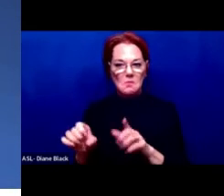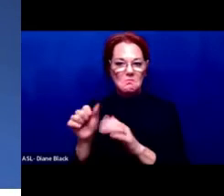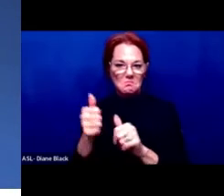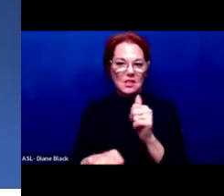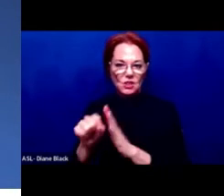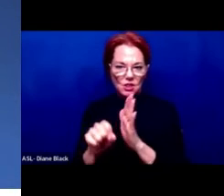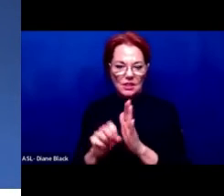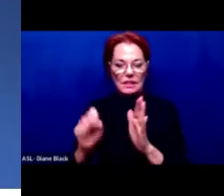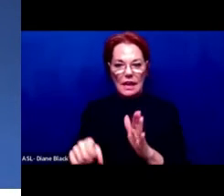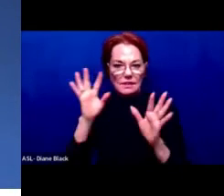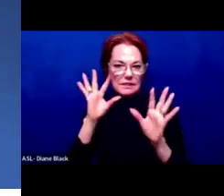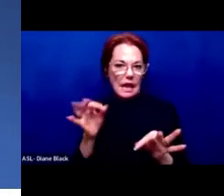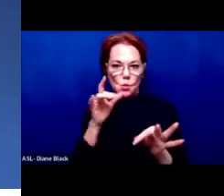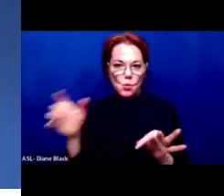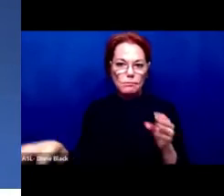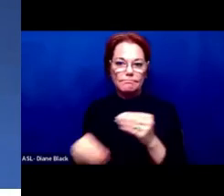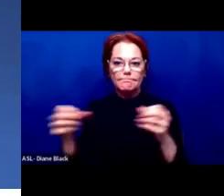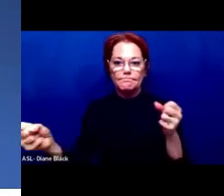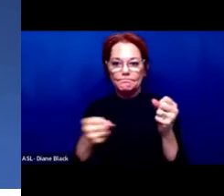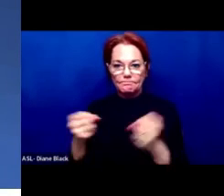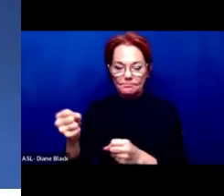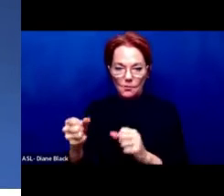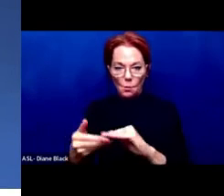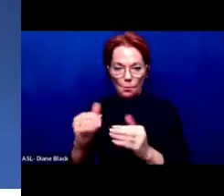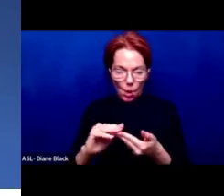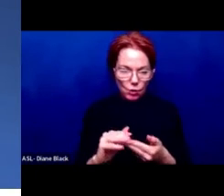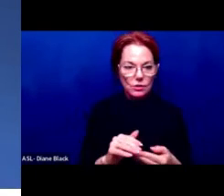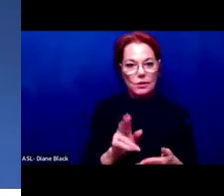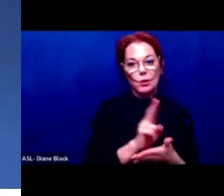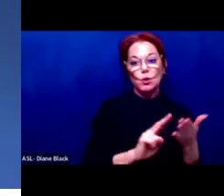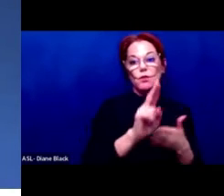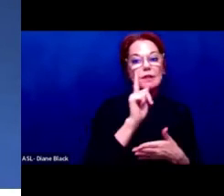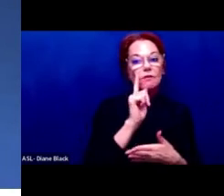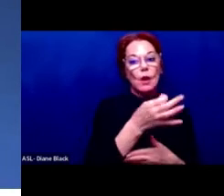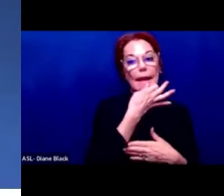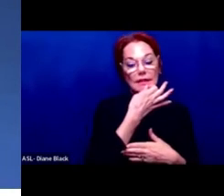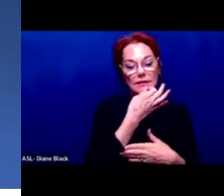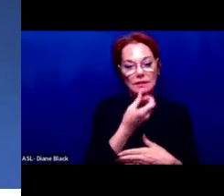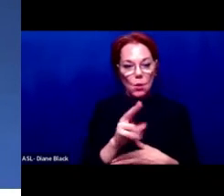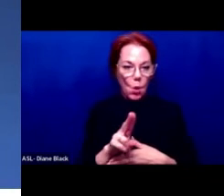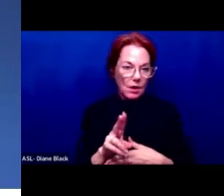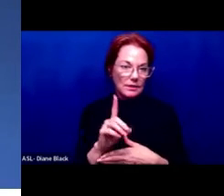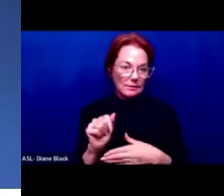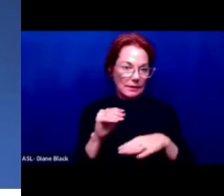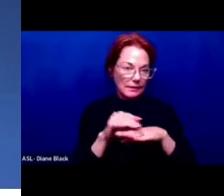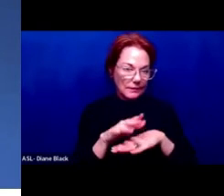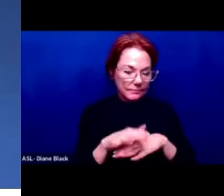included their University Centers for Excellence or their Developmental Disabilities Council to make sure that the DD Act partners are helping shape